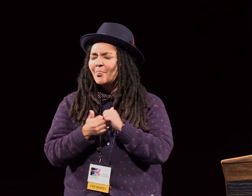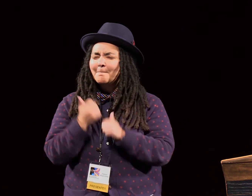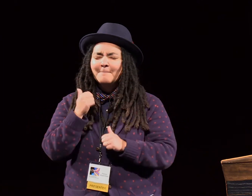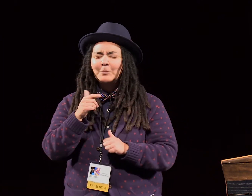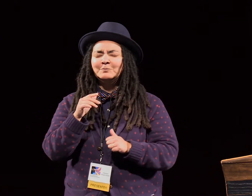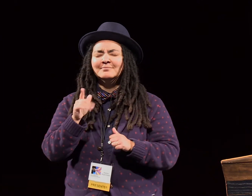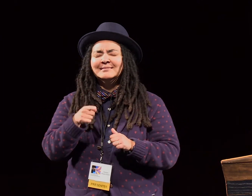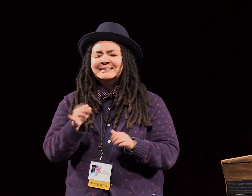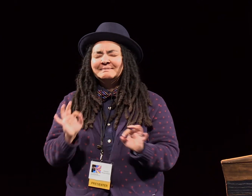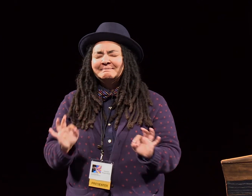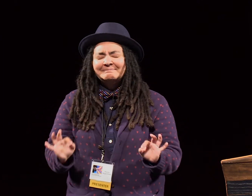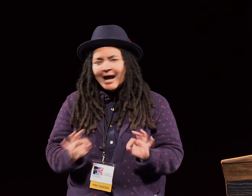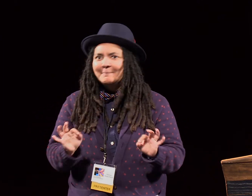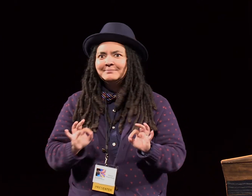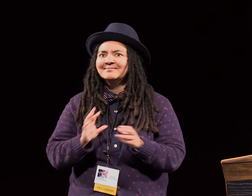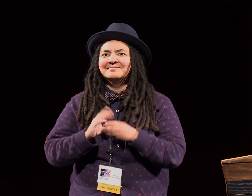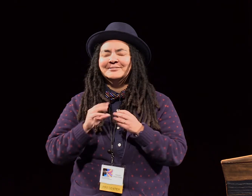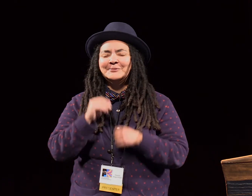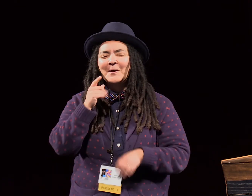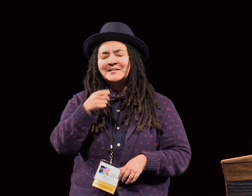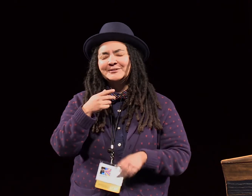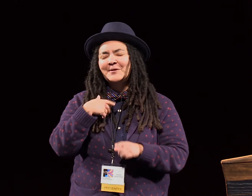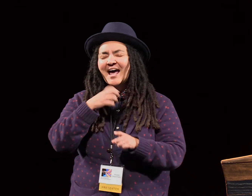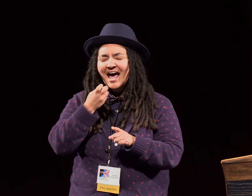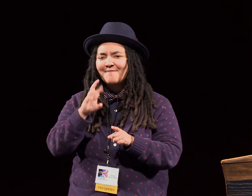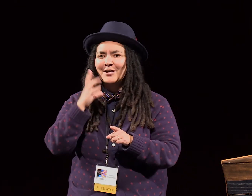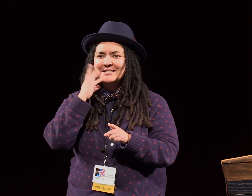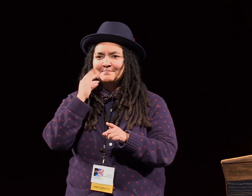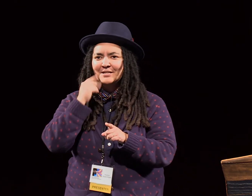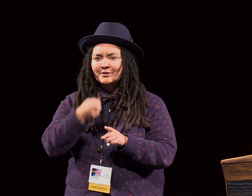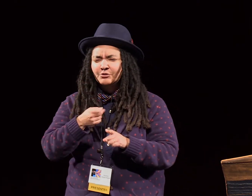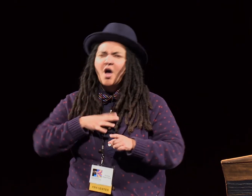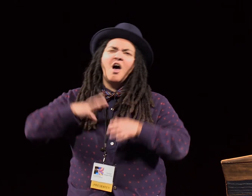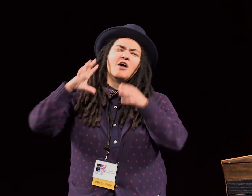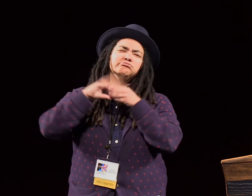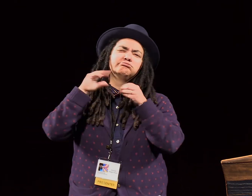And we said, "Tell me a story about the most feminine experience you've had."